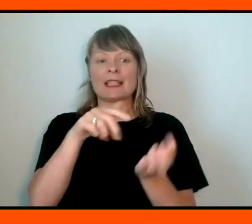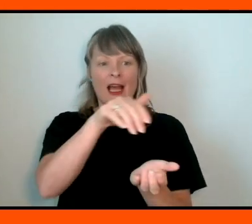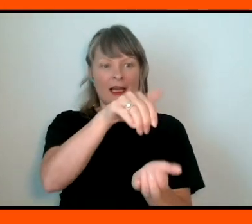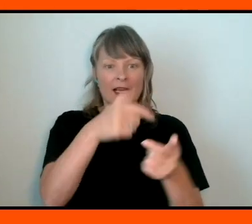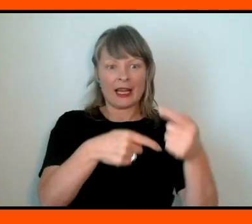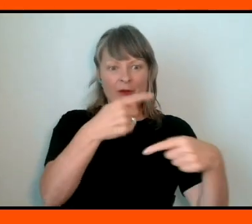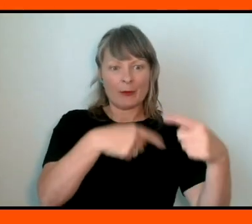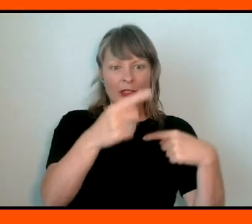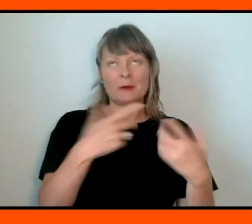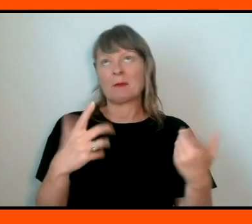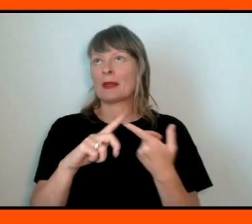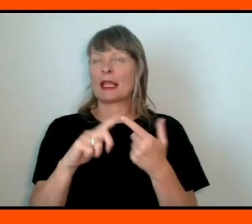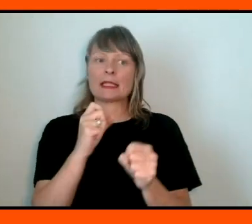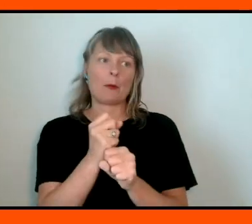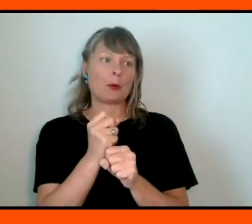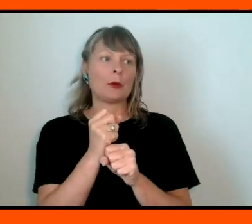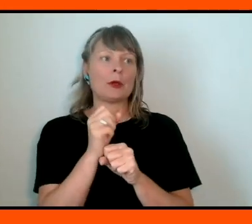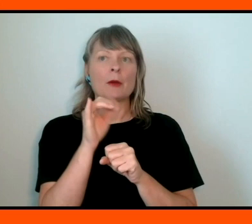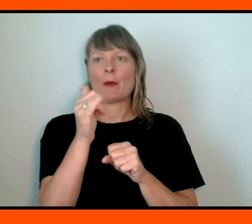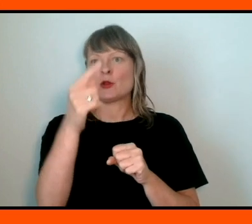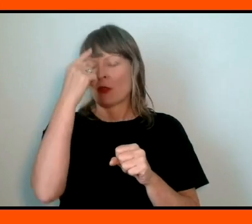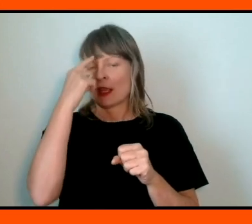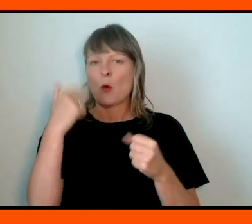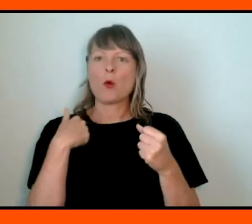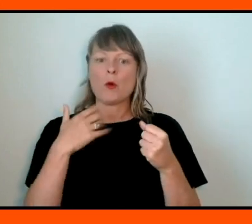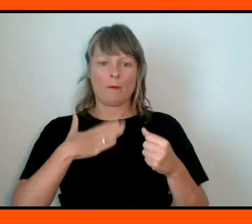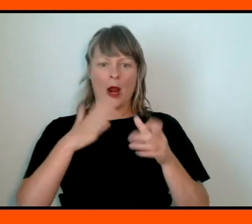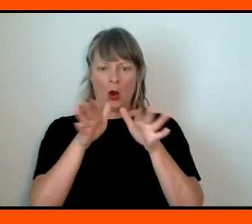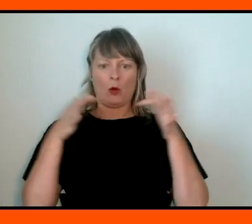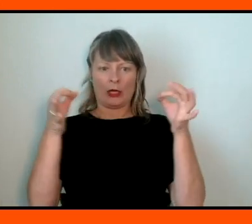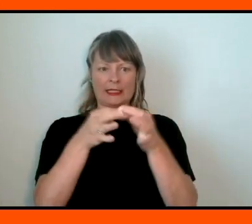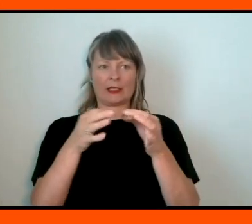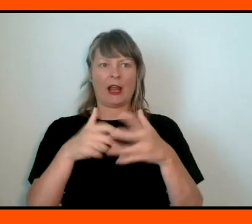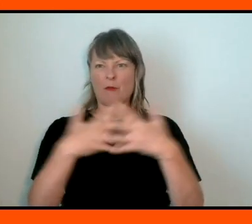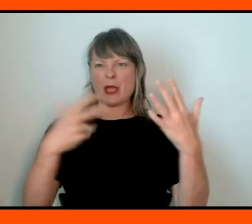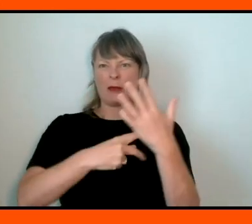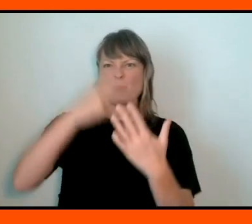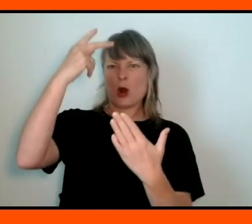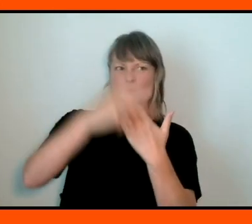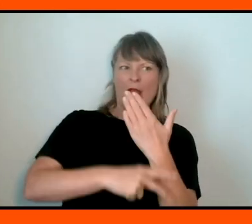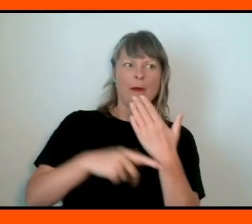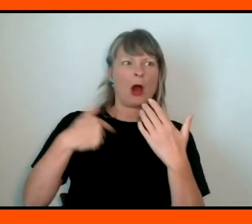For example, there might be a grant program that your organisation needs a piece of information to strengthen the application. It might be that you’re designing